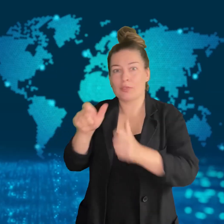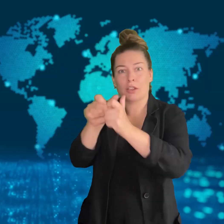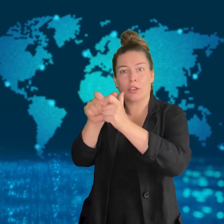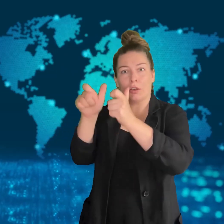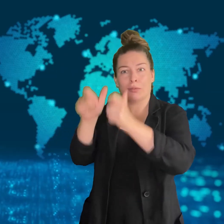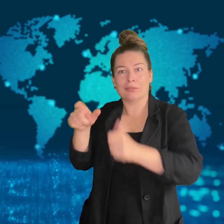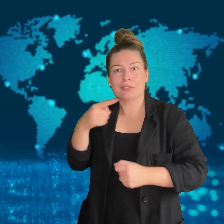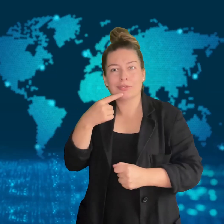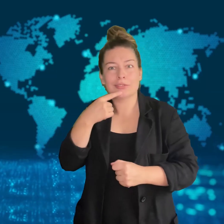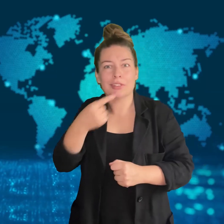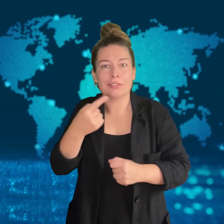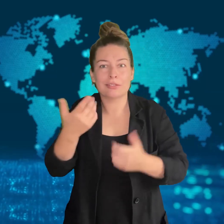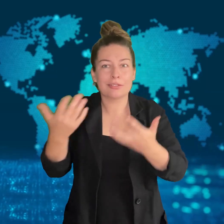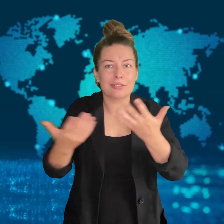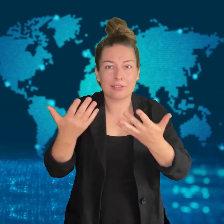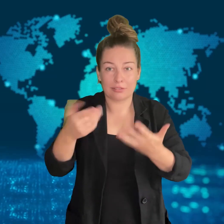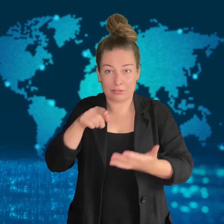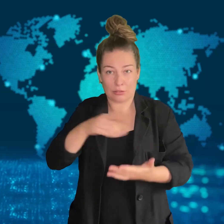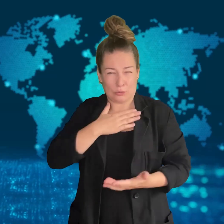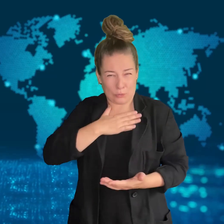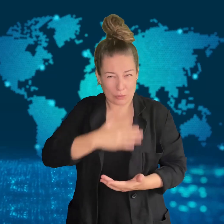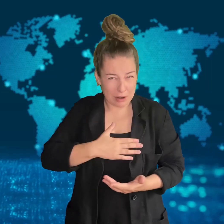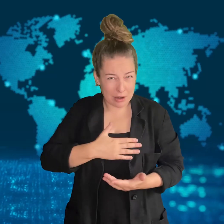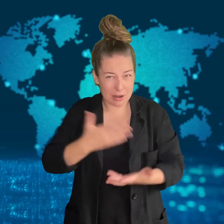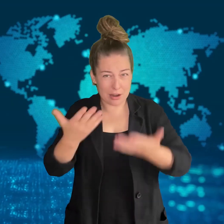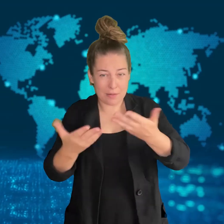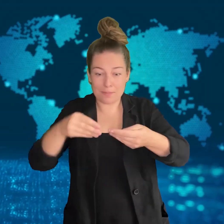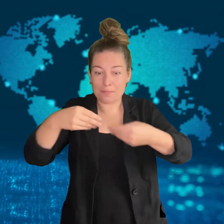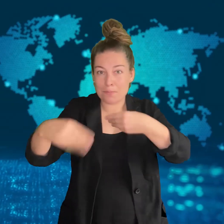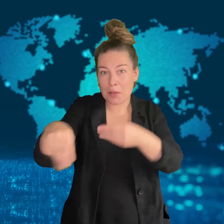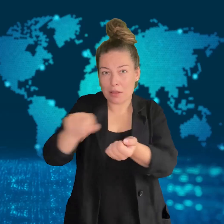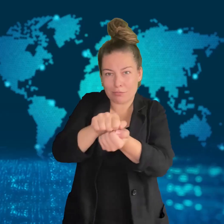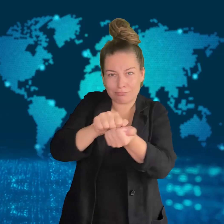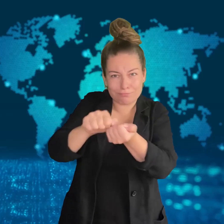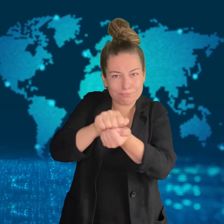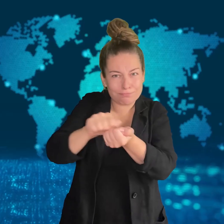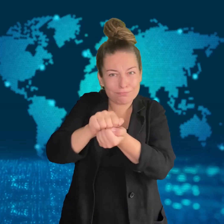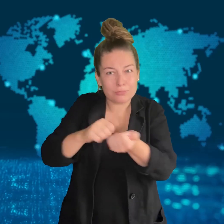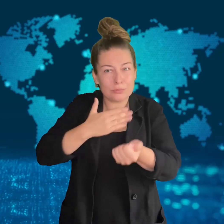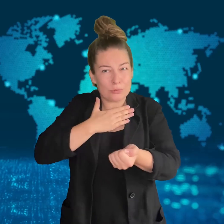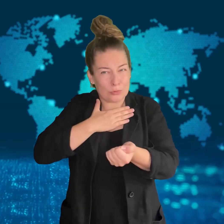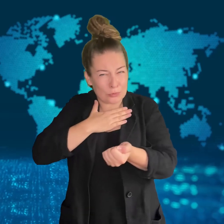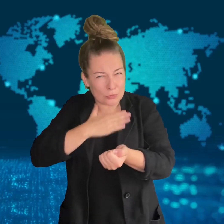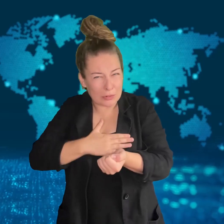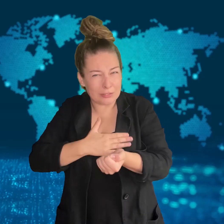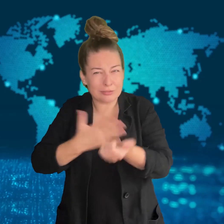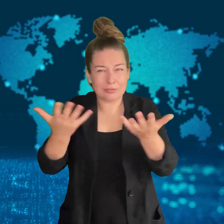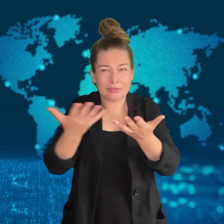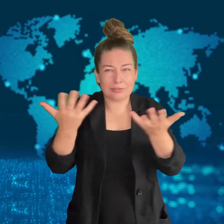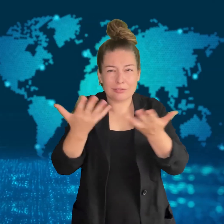effective in keeping plastics out of landfills.